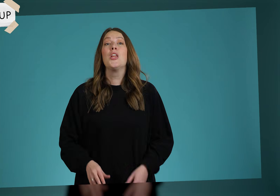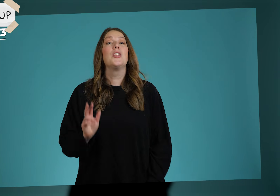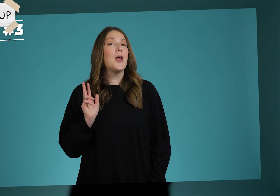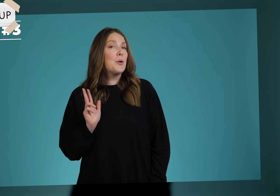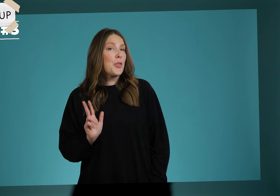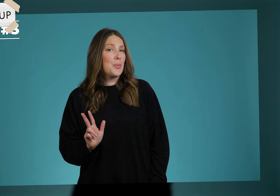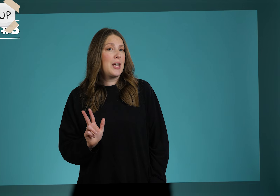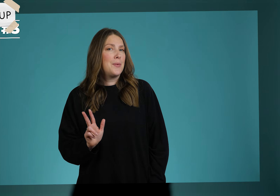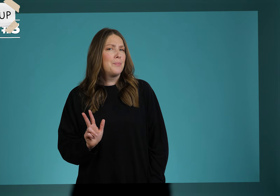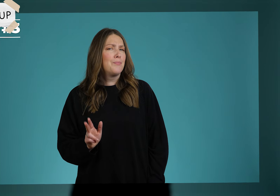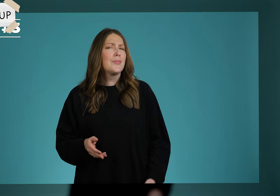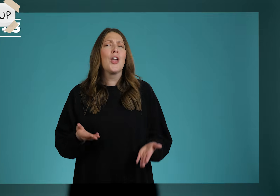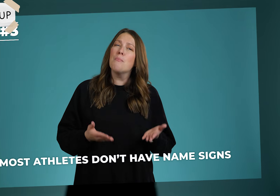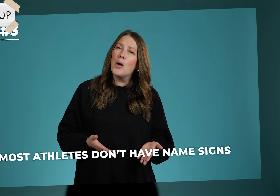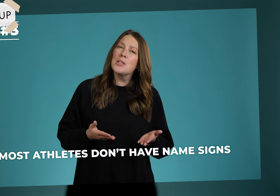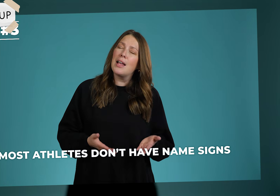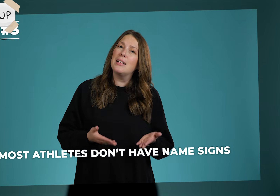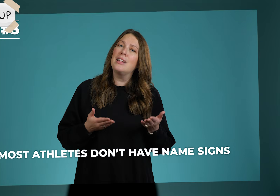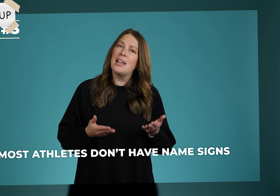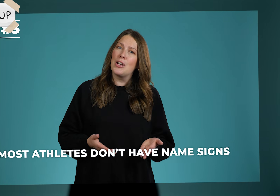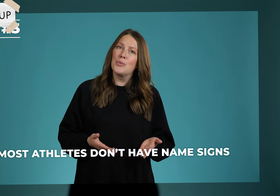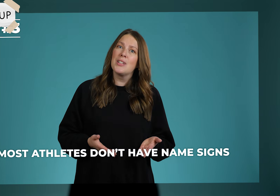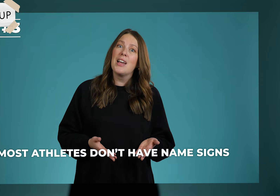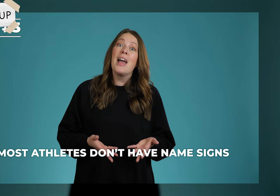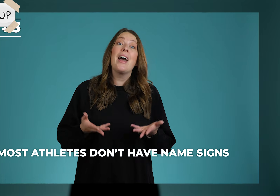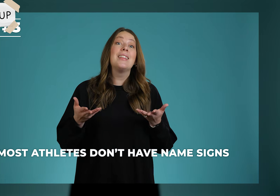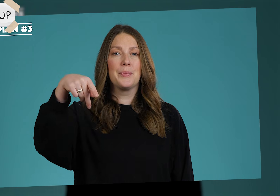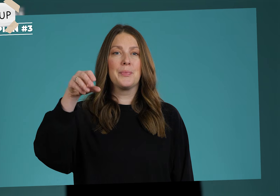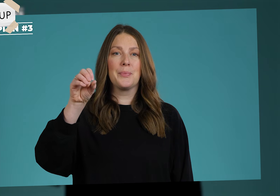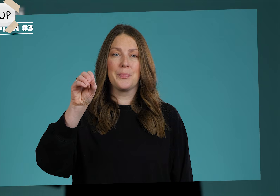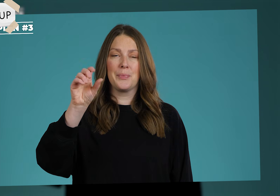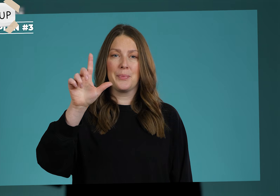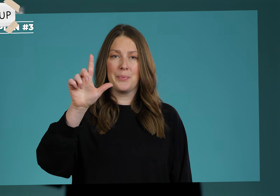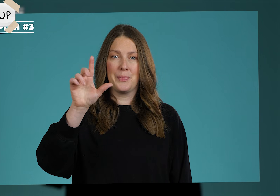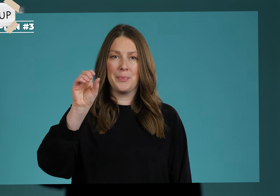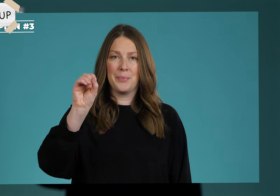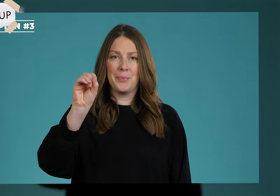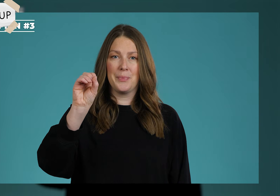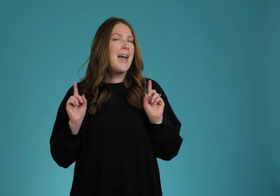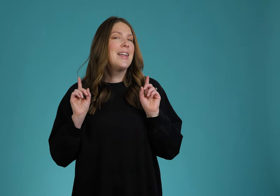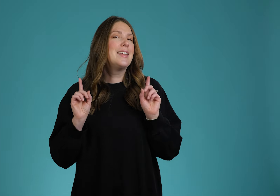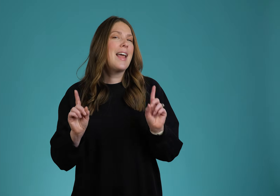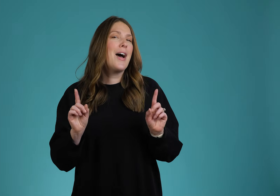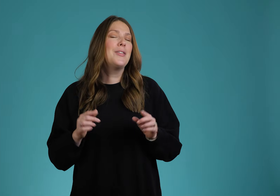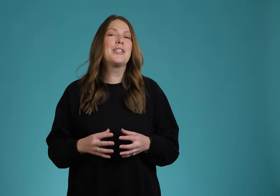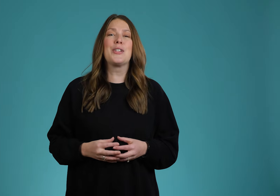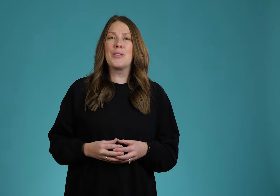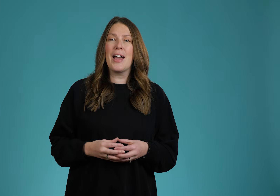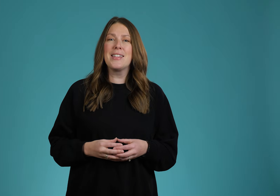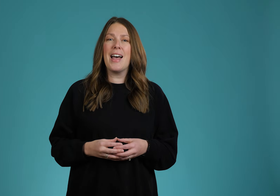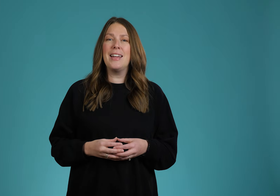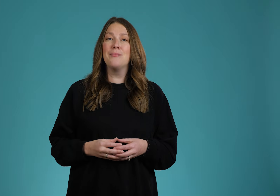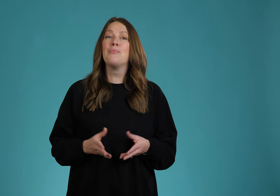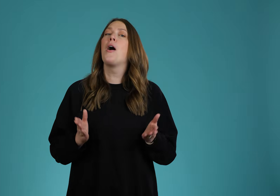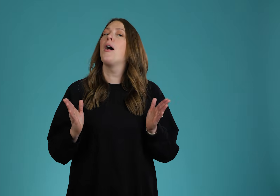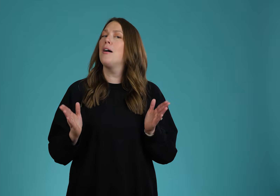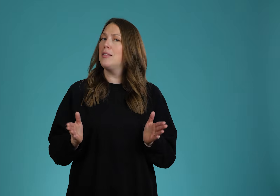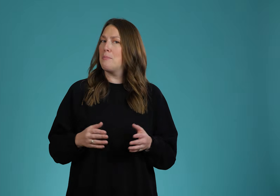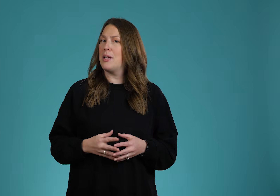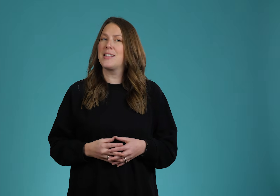So I thought, why not combine my Olympic obsession with ASL? Now let's learn how to sign Olympics